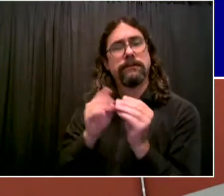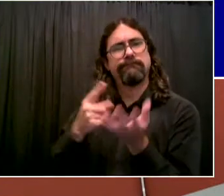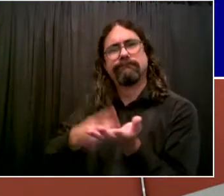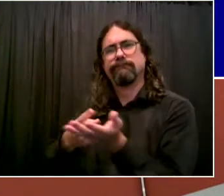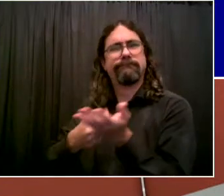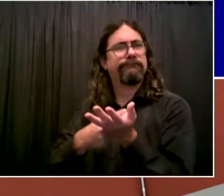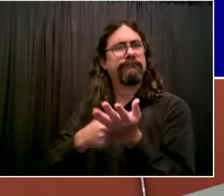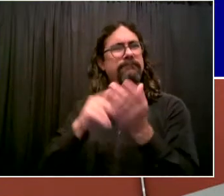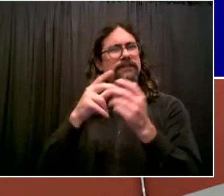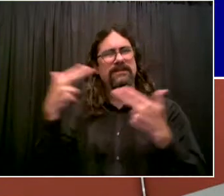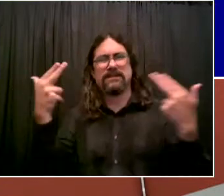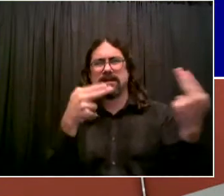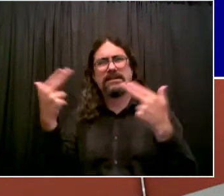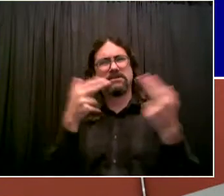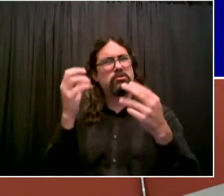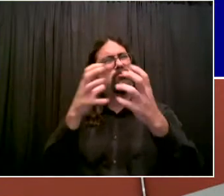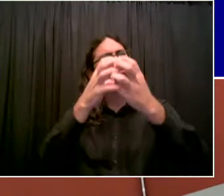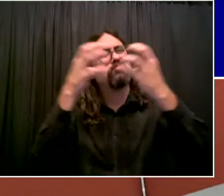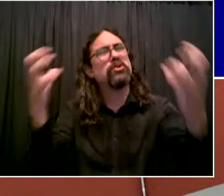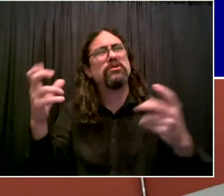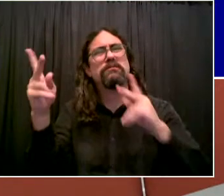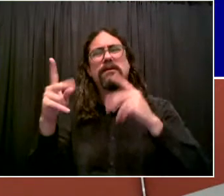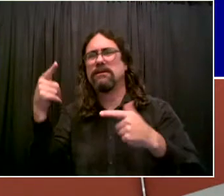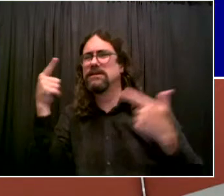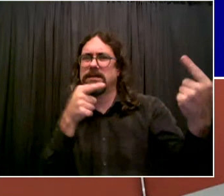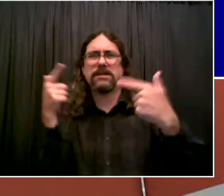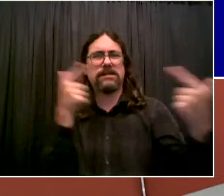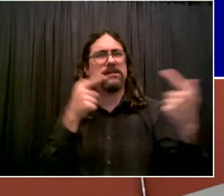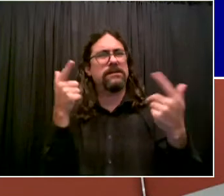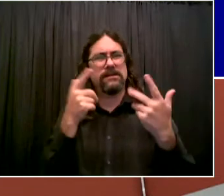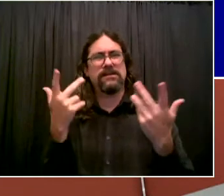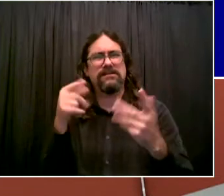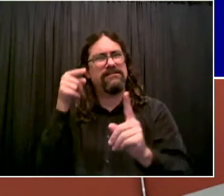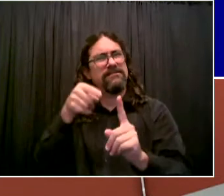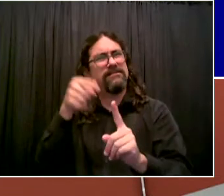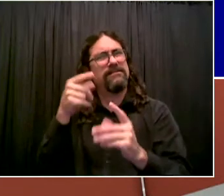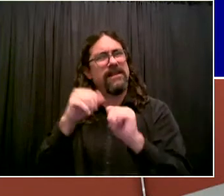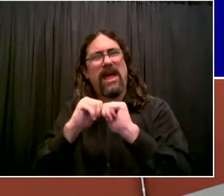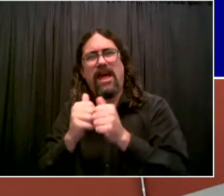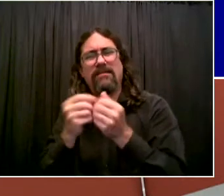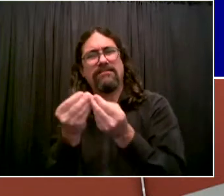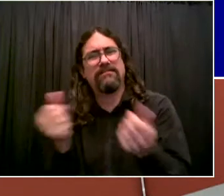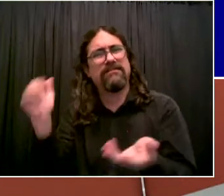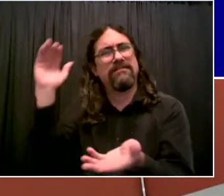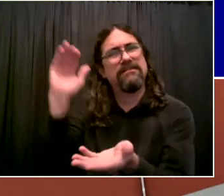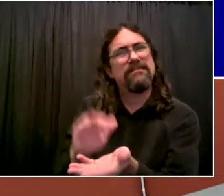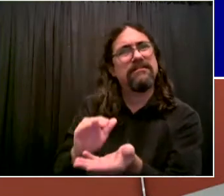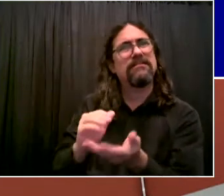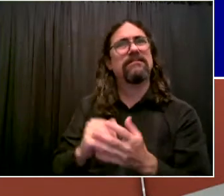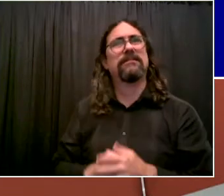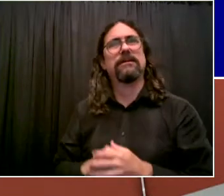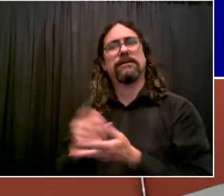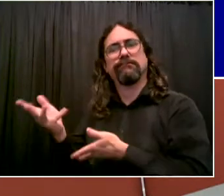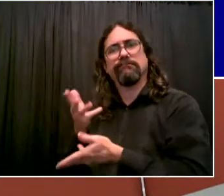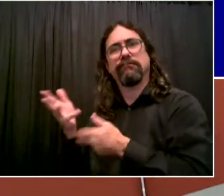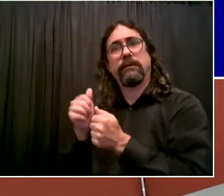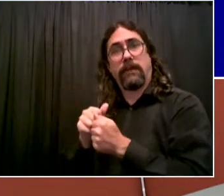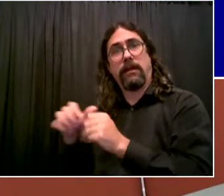PRESIDENT, RUBEN IDAZJ UNIOR. MAKE THE BRONX SAFER.